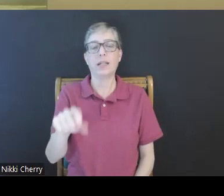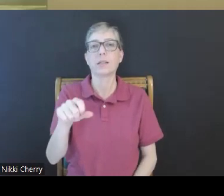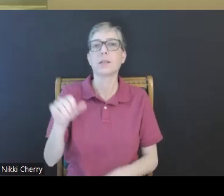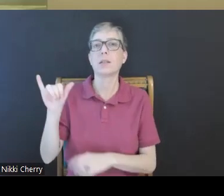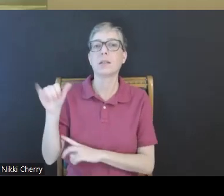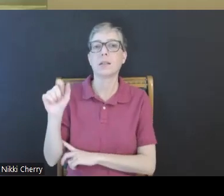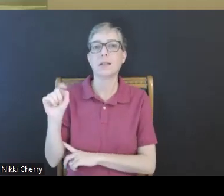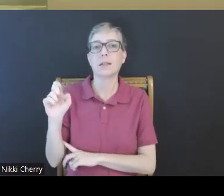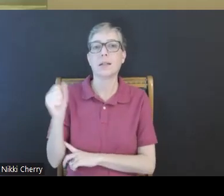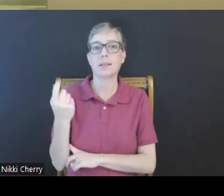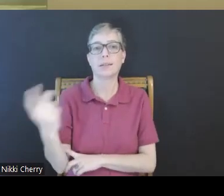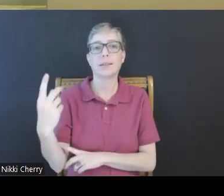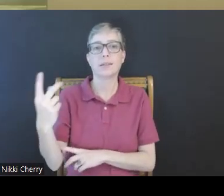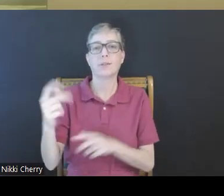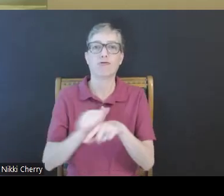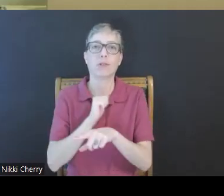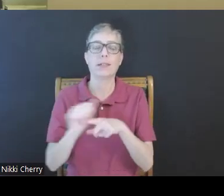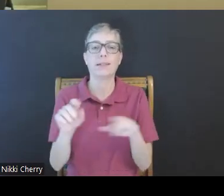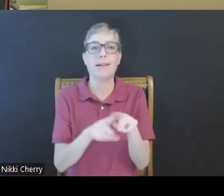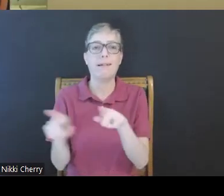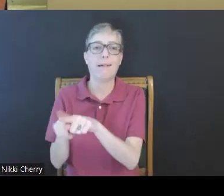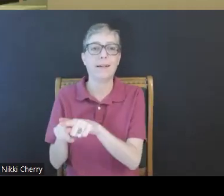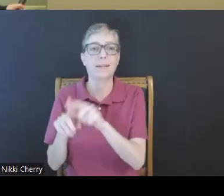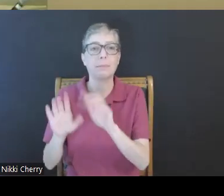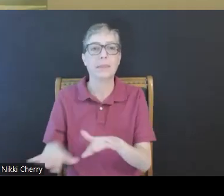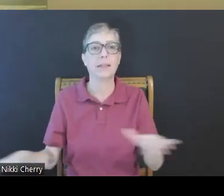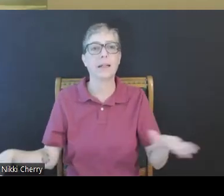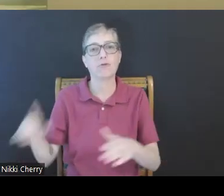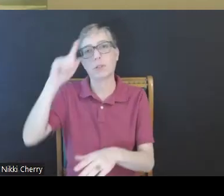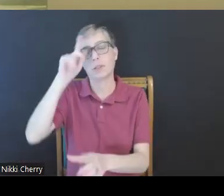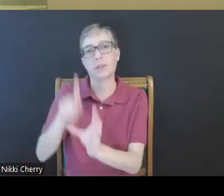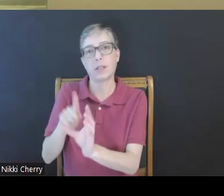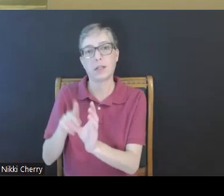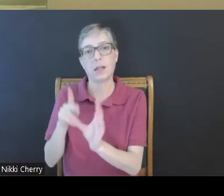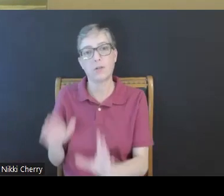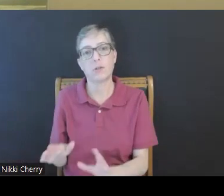don't want to say that it's not important when you work with people in late life but I do have to say